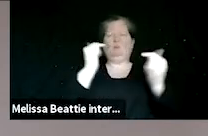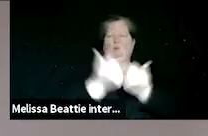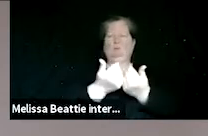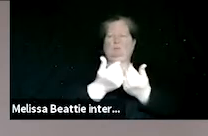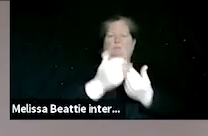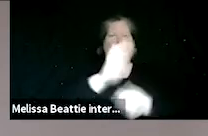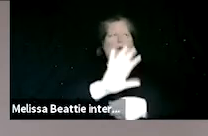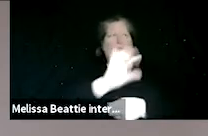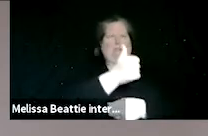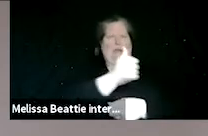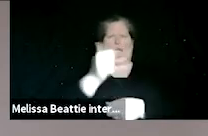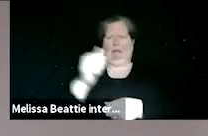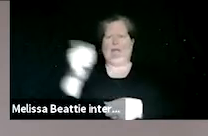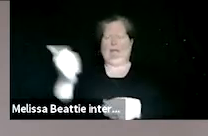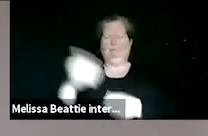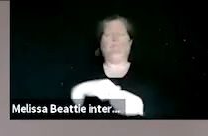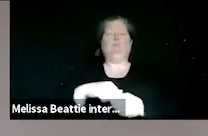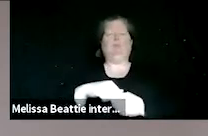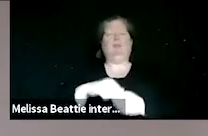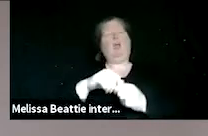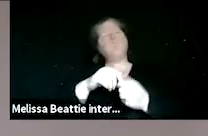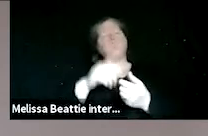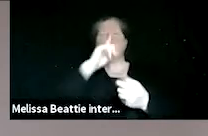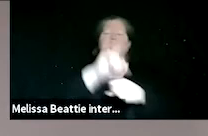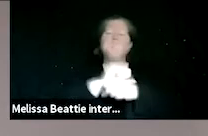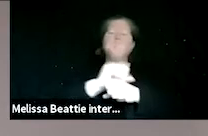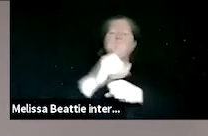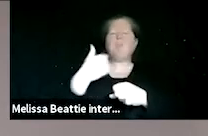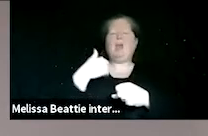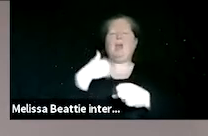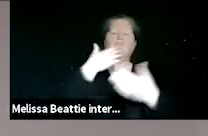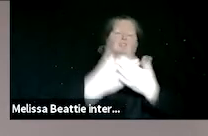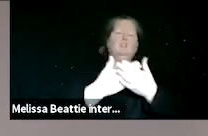Ben Woelk: And overall got good results. I mean, we got the usual and it was okay.